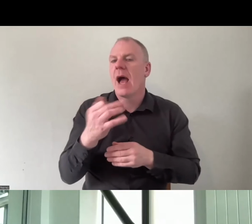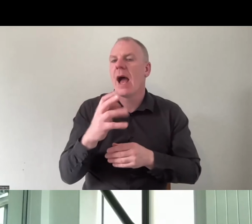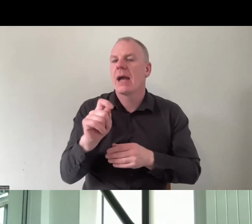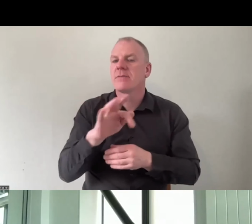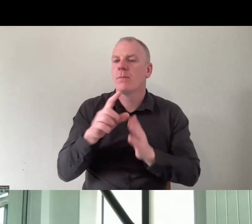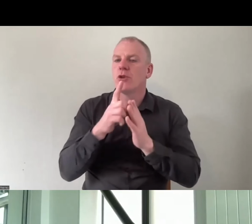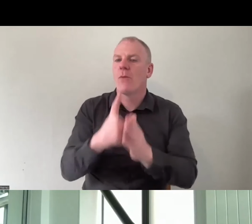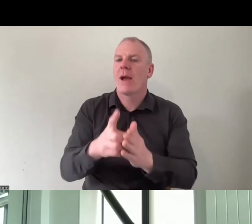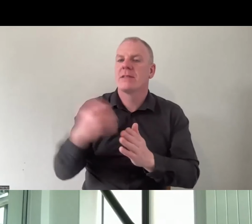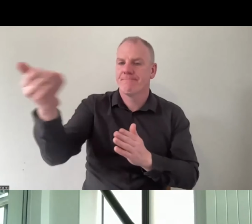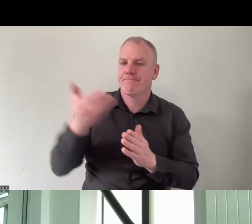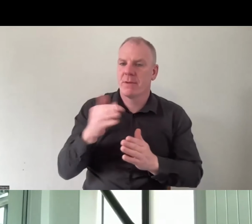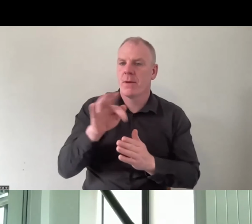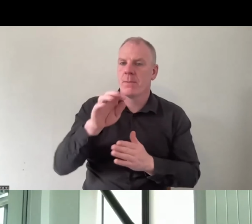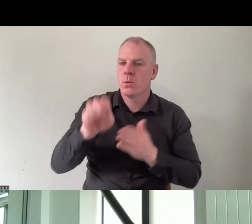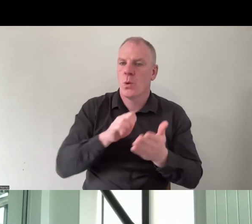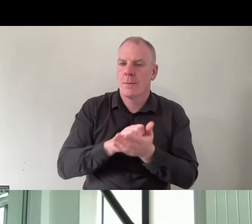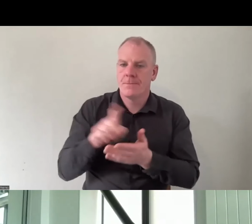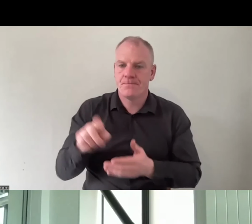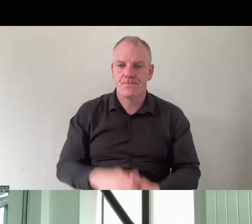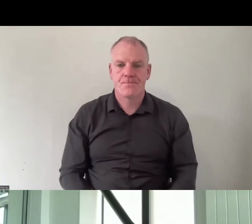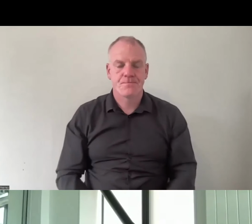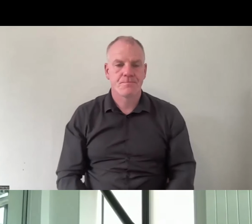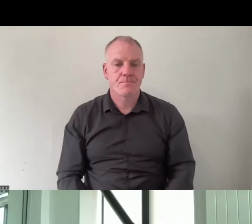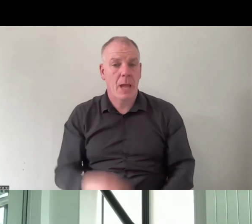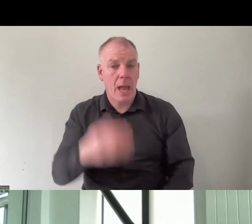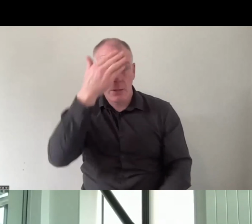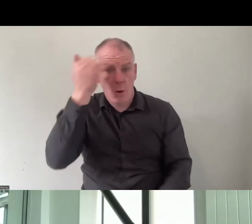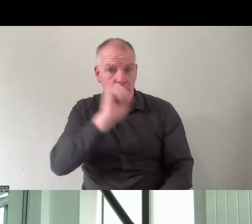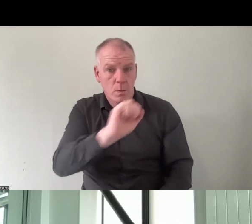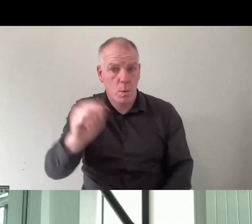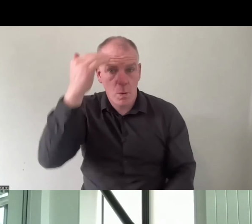So, I don't know if you are familiar, but if it's an EU Directive,